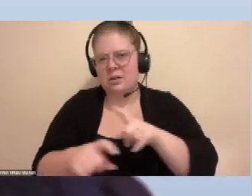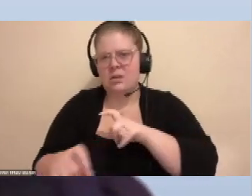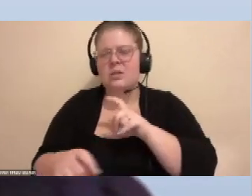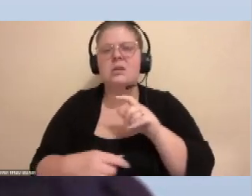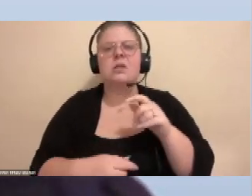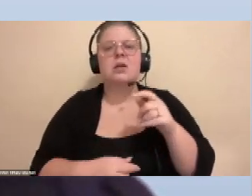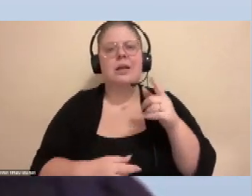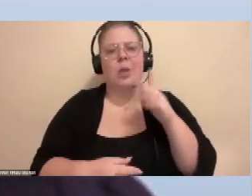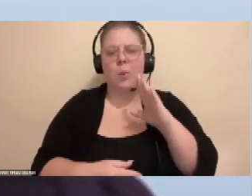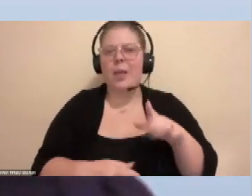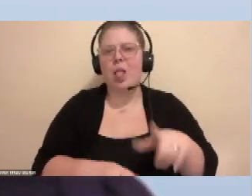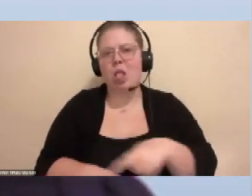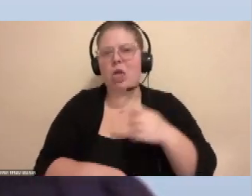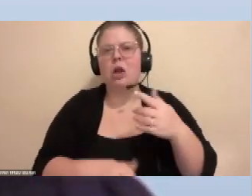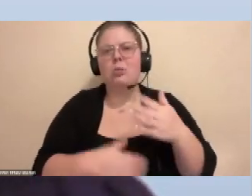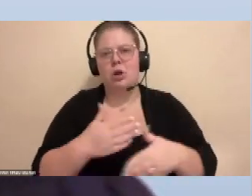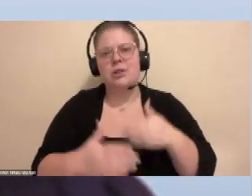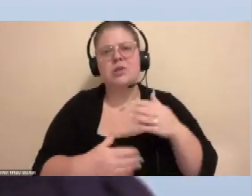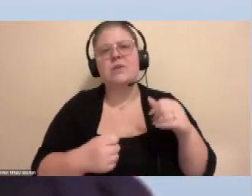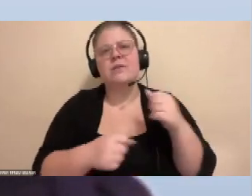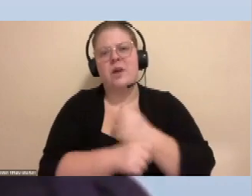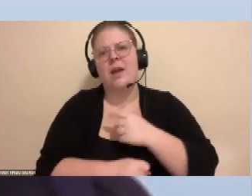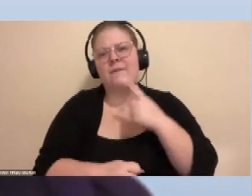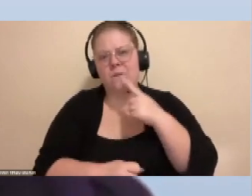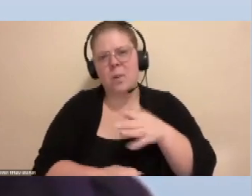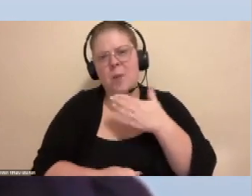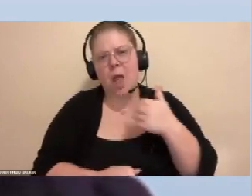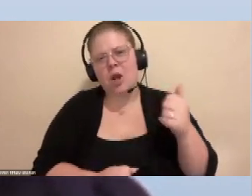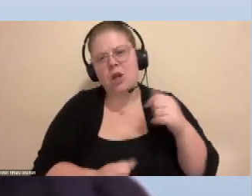for better development, for more questions,